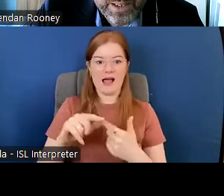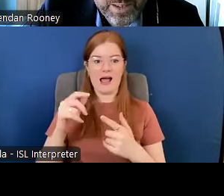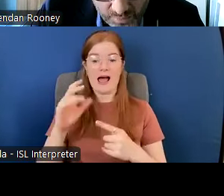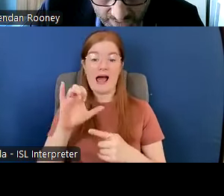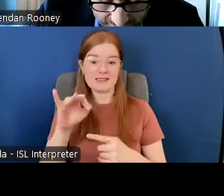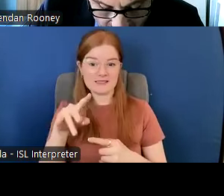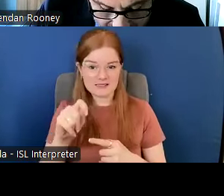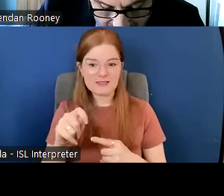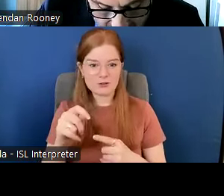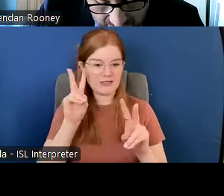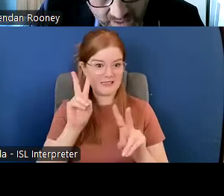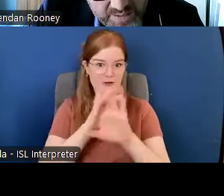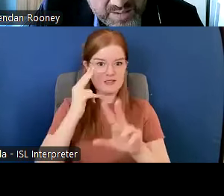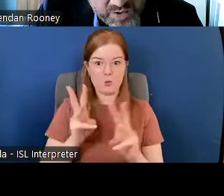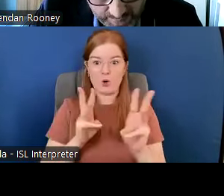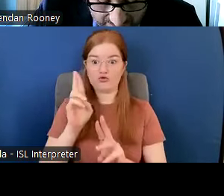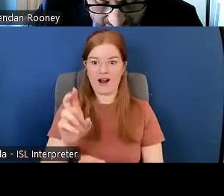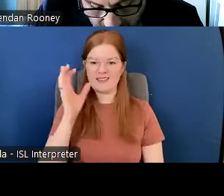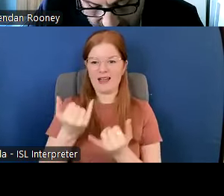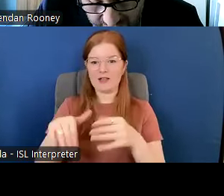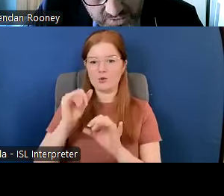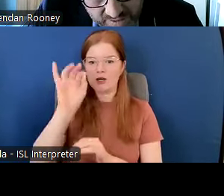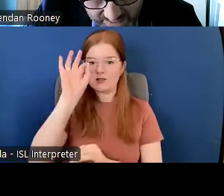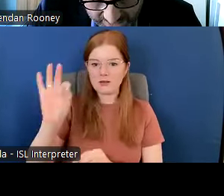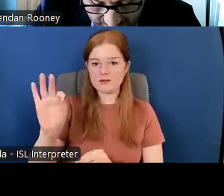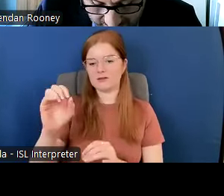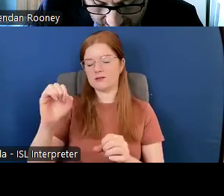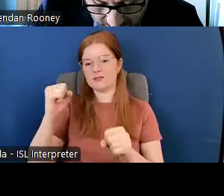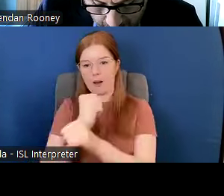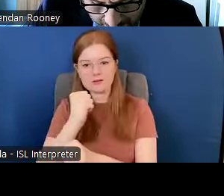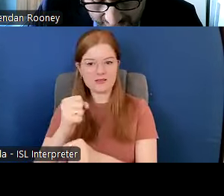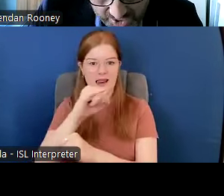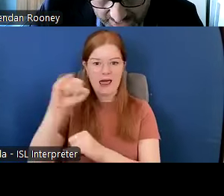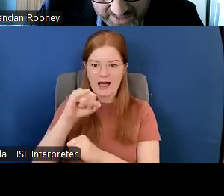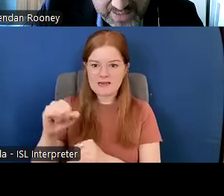in the work on the right, dots, spots, lines, cross-hatching, etc, that suggested